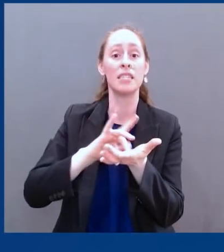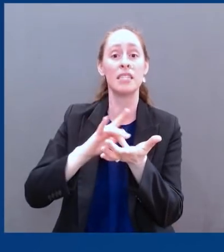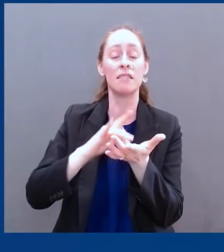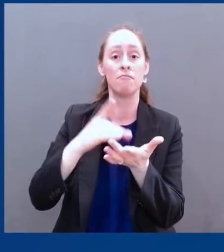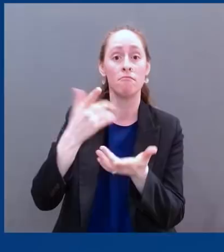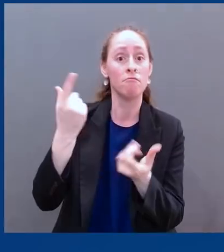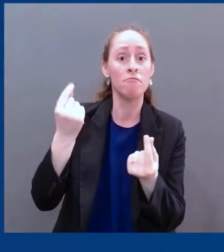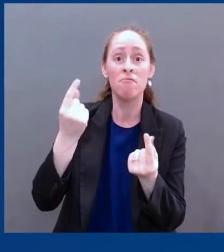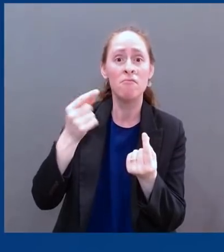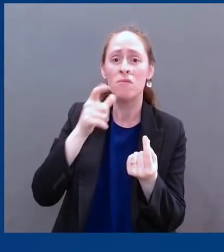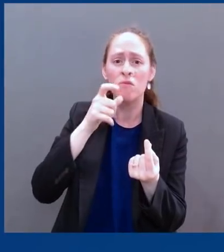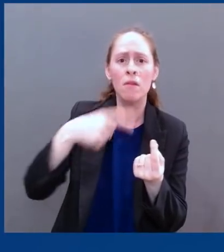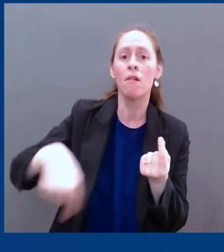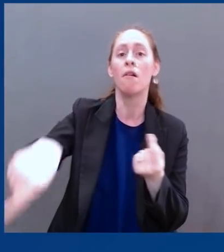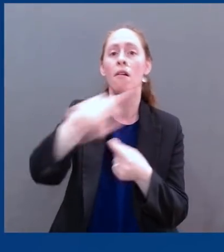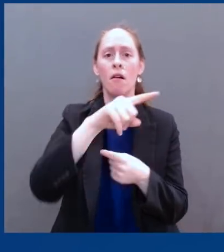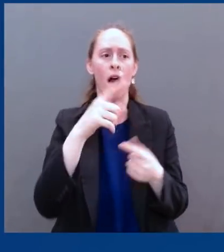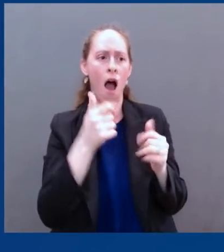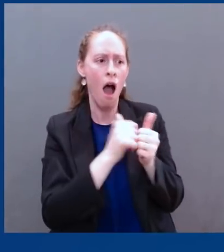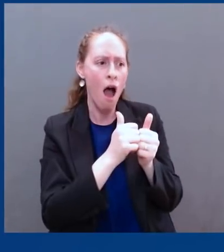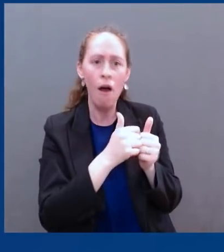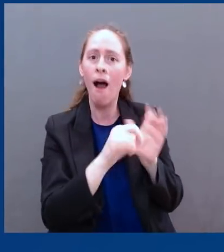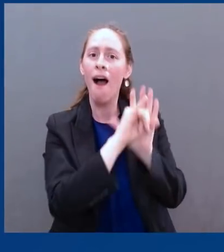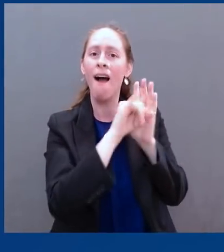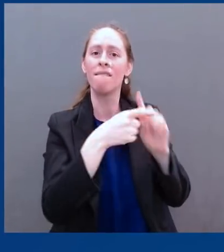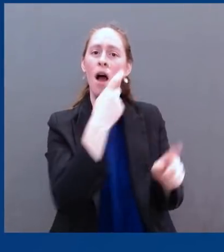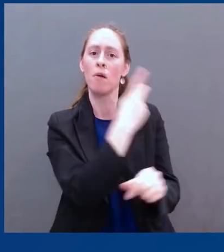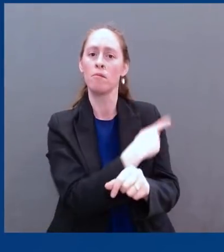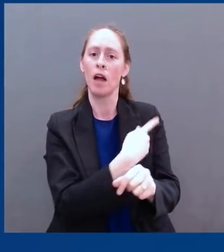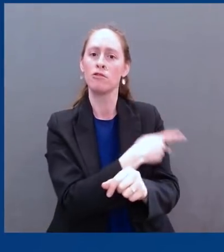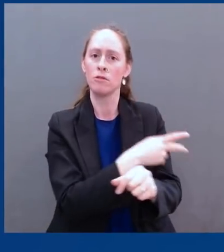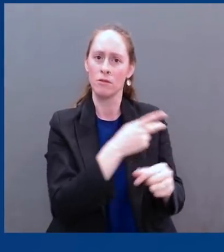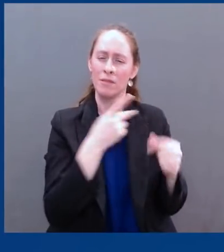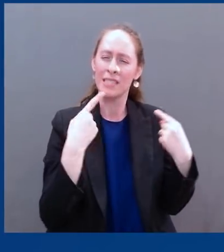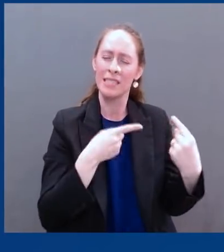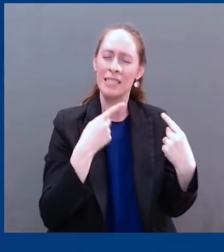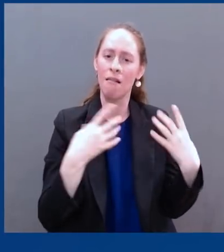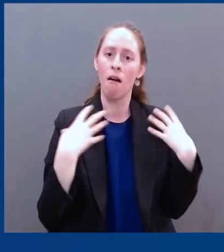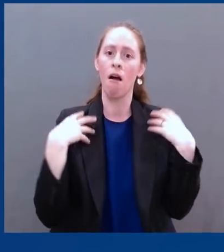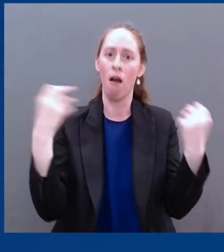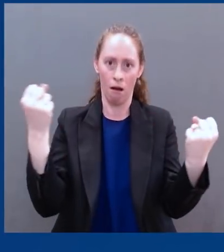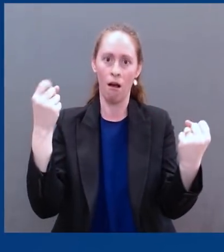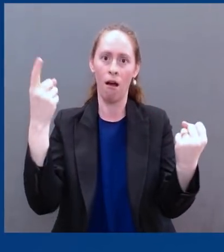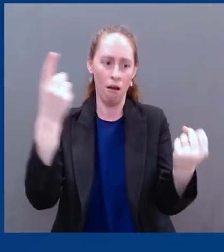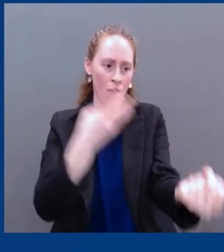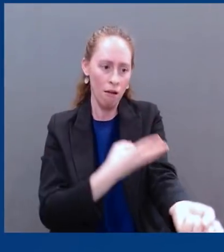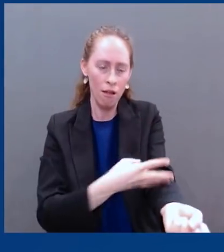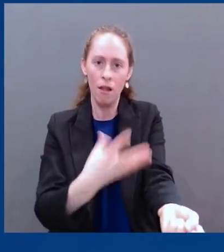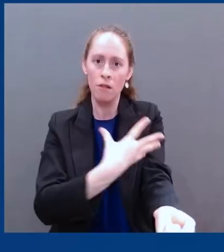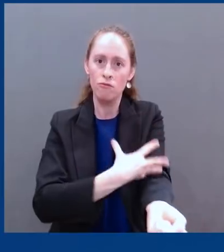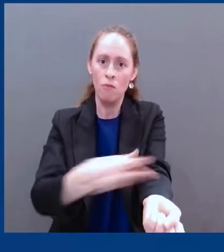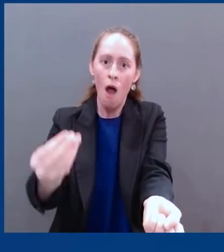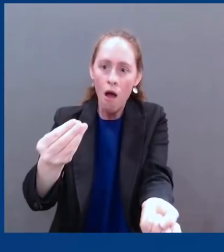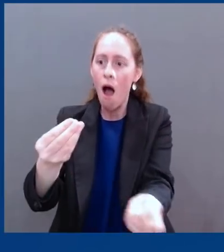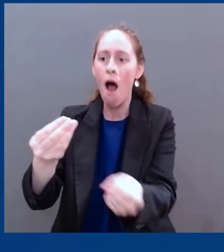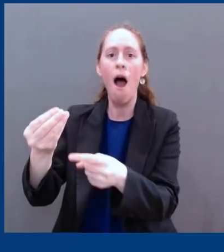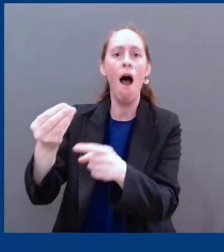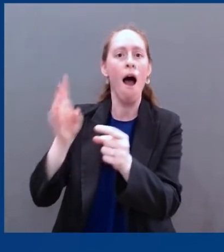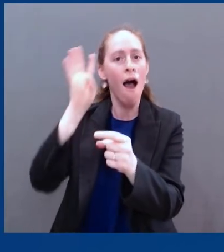which is generally the source of all of the monoclonal antibodies. It was developed in a collaborative operation